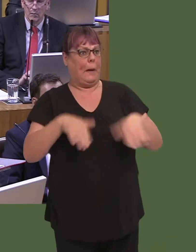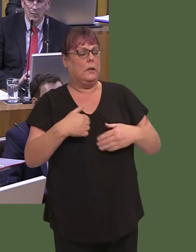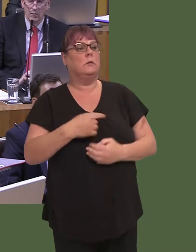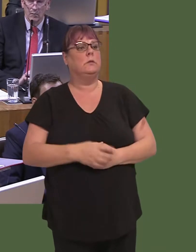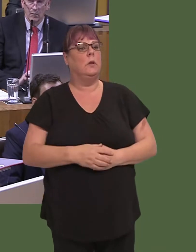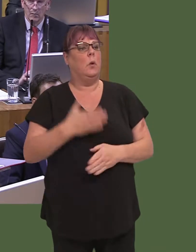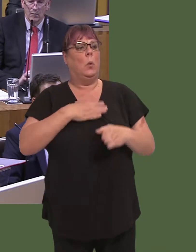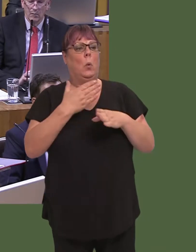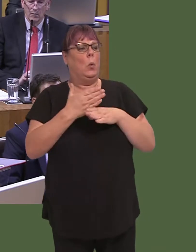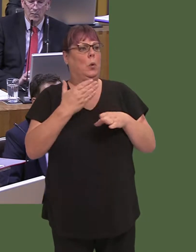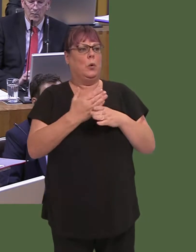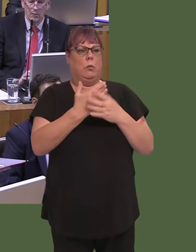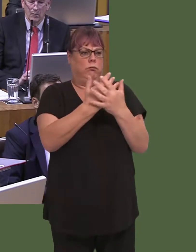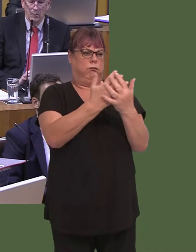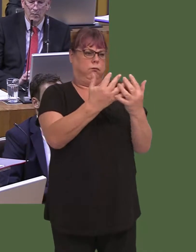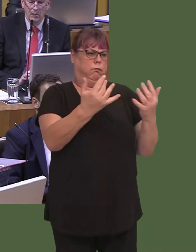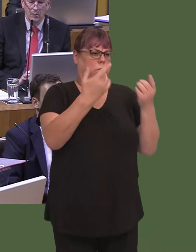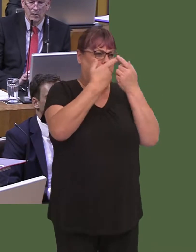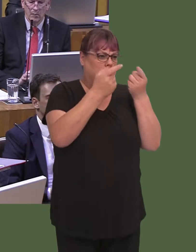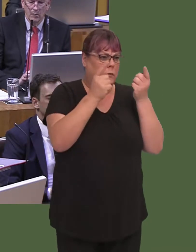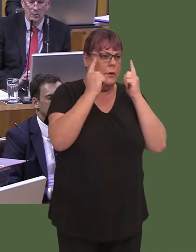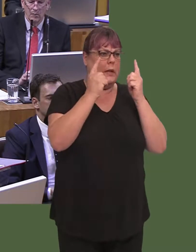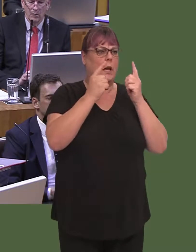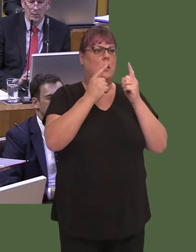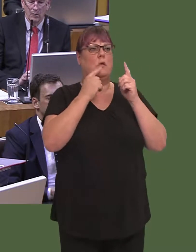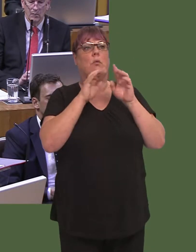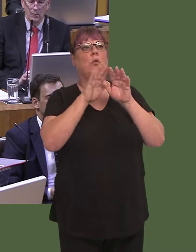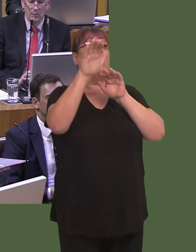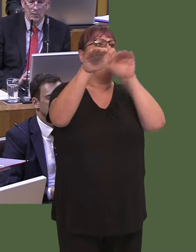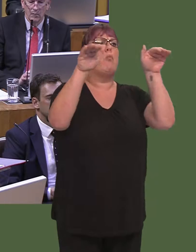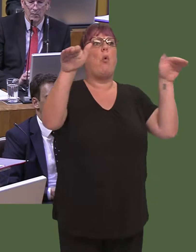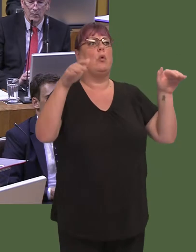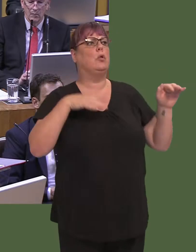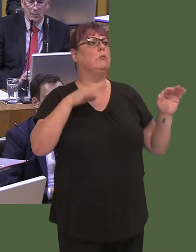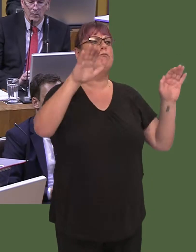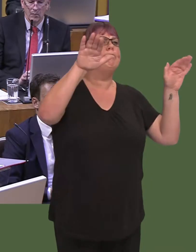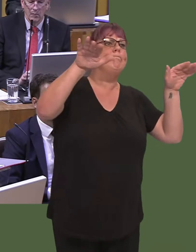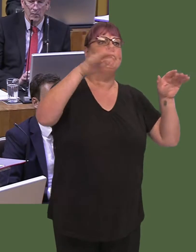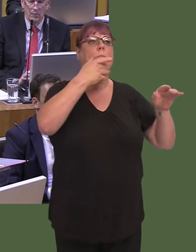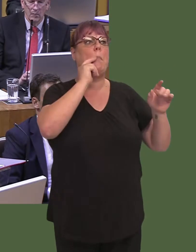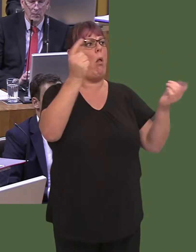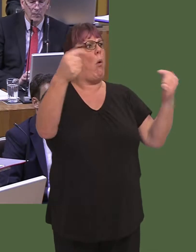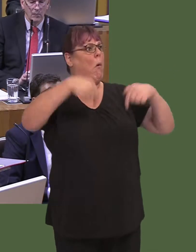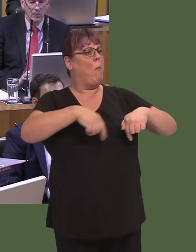of universities that have gone abroad in order to sell those universities globally.